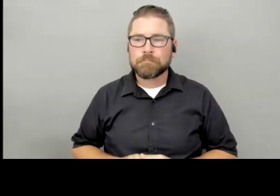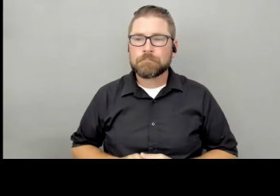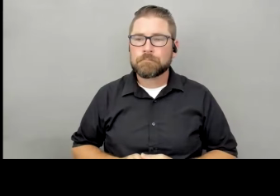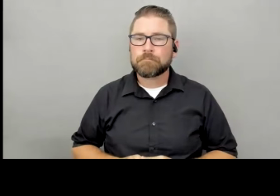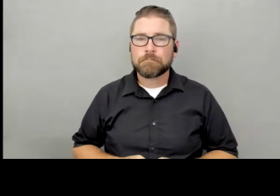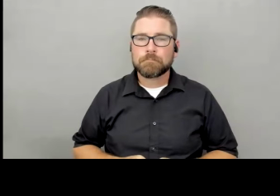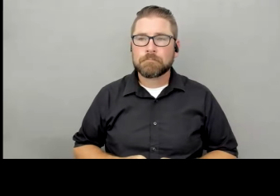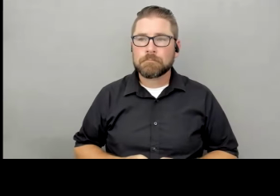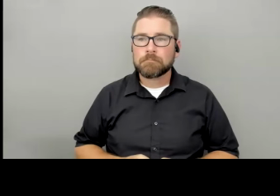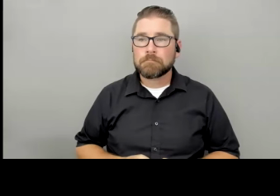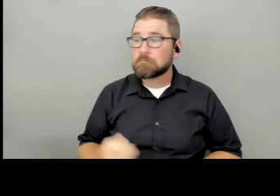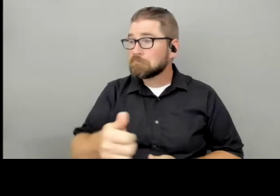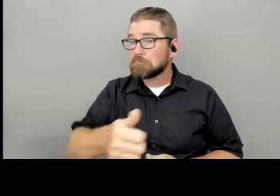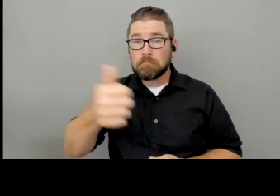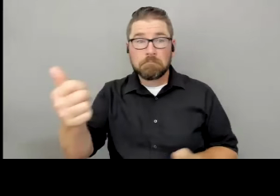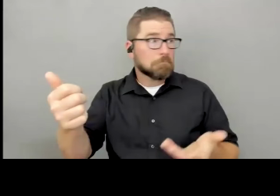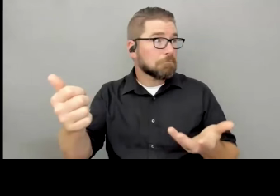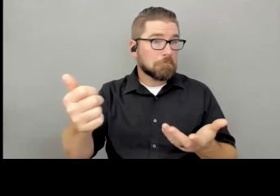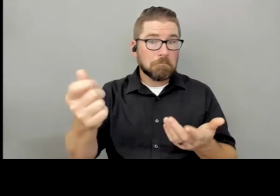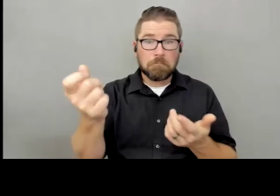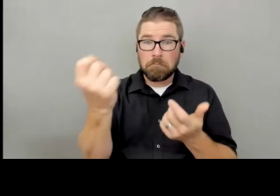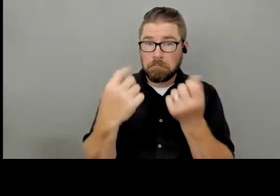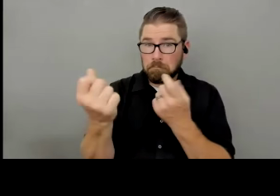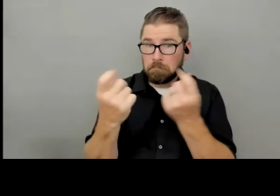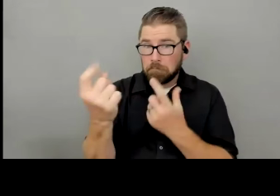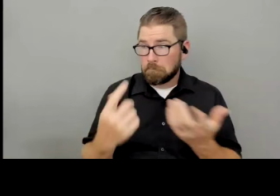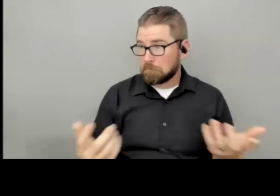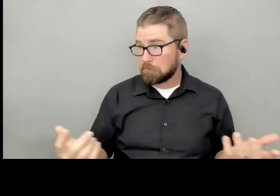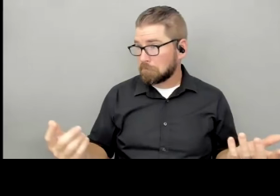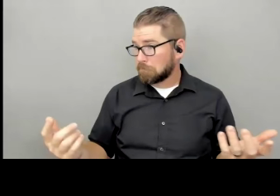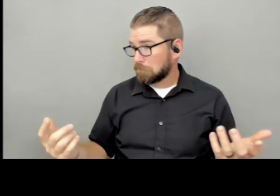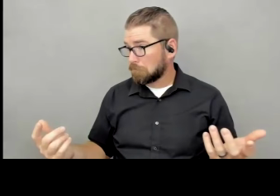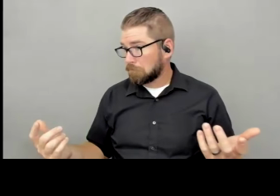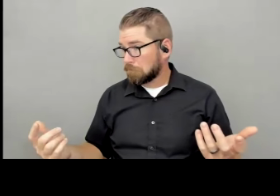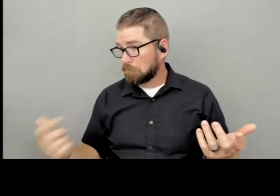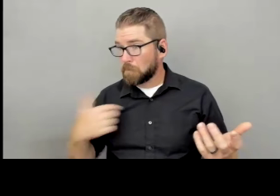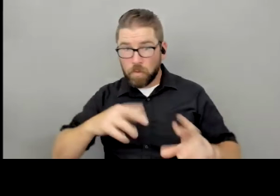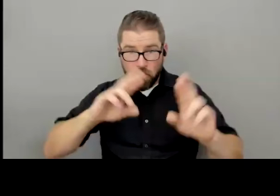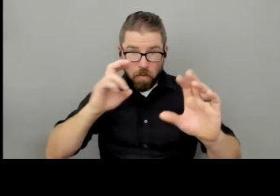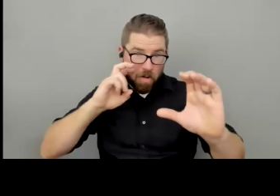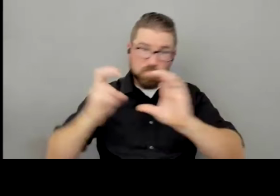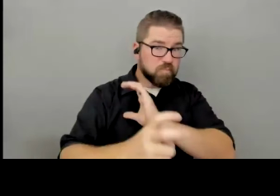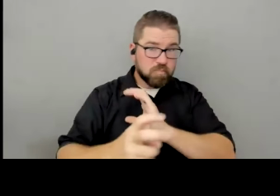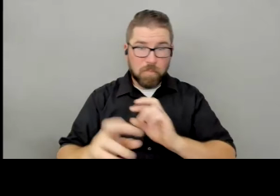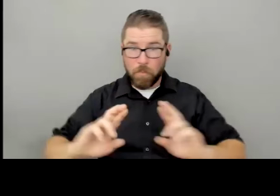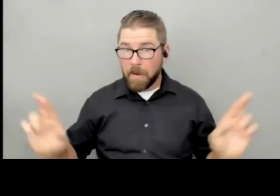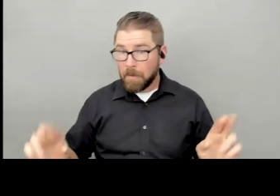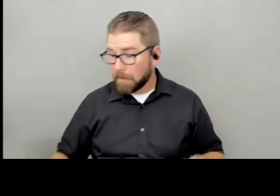Yes. Any other any other questions? Burning questions. Are we just going to dive in? Ready to dive in?